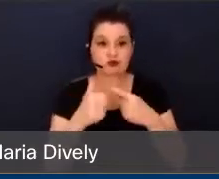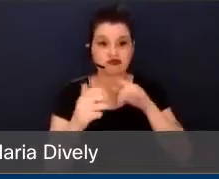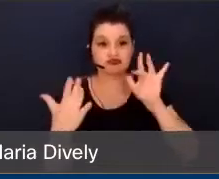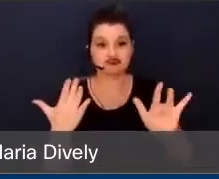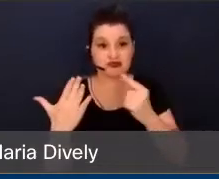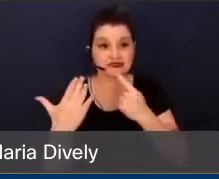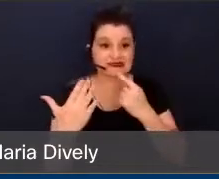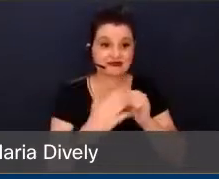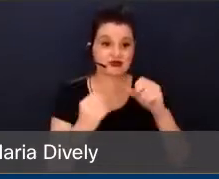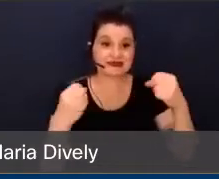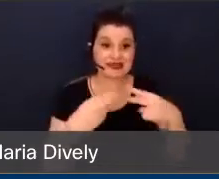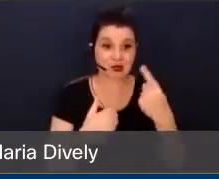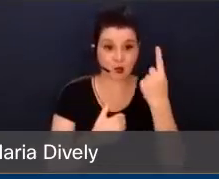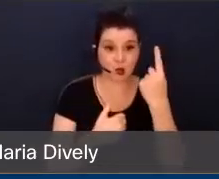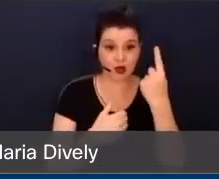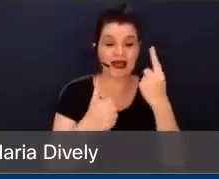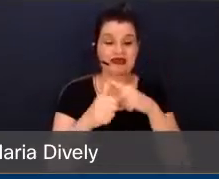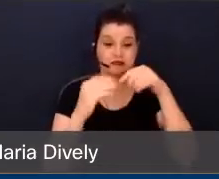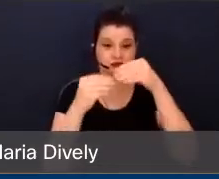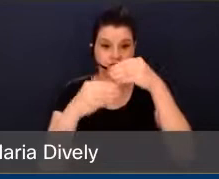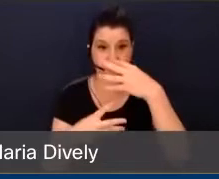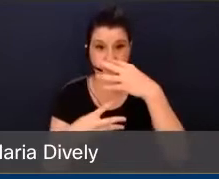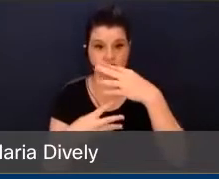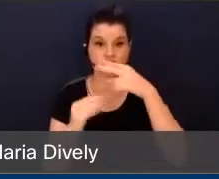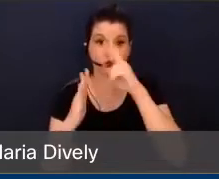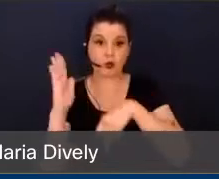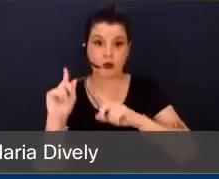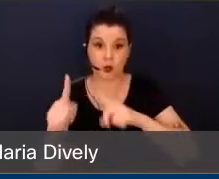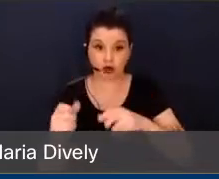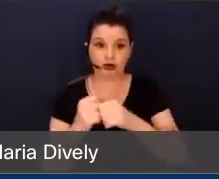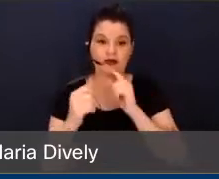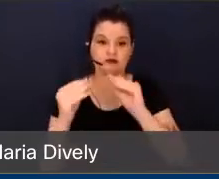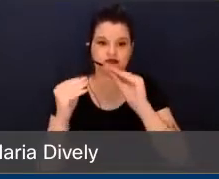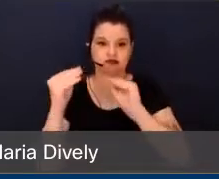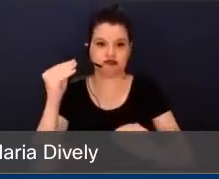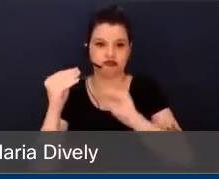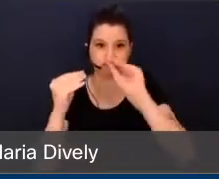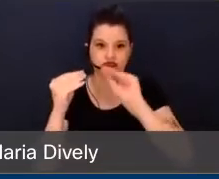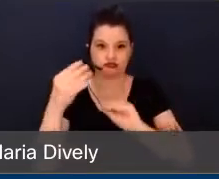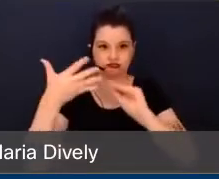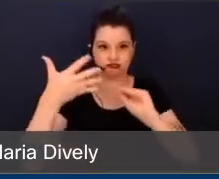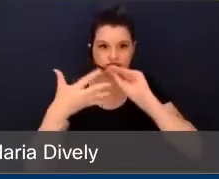we clicked on slide one and then it shows you the reading order and you can drag and drop those, um, as needed.